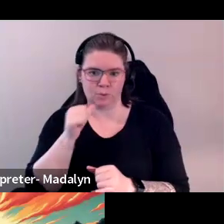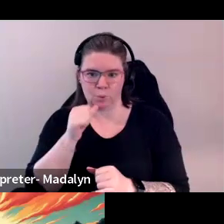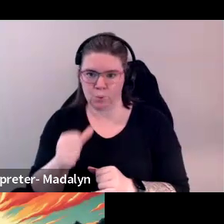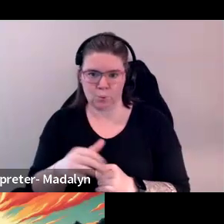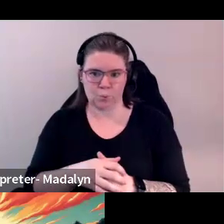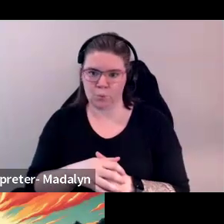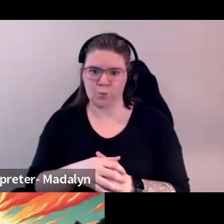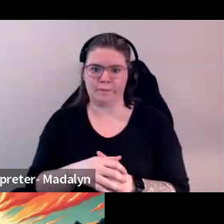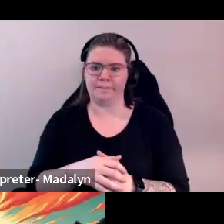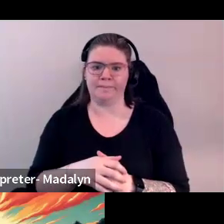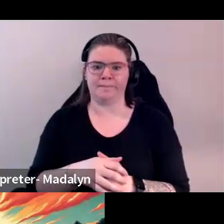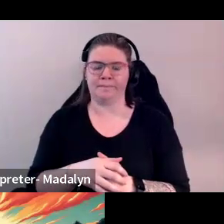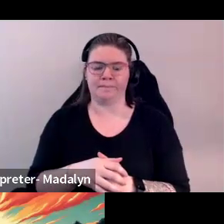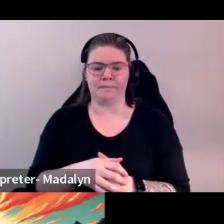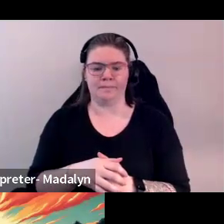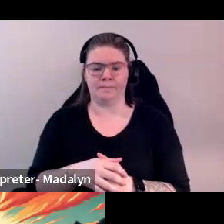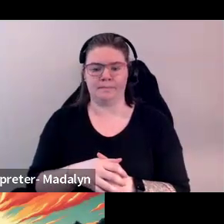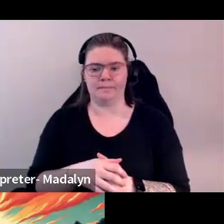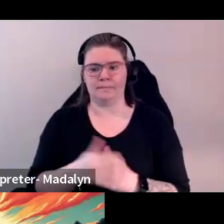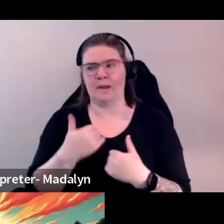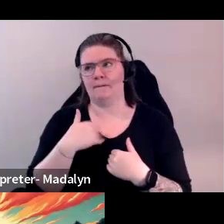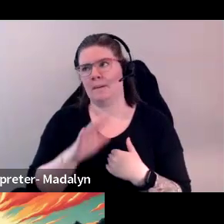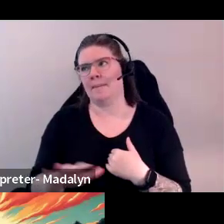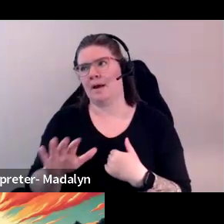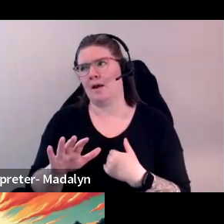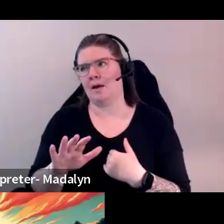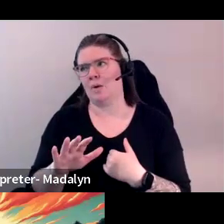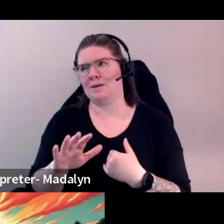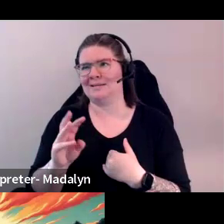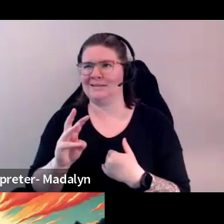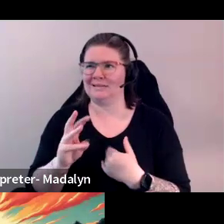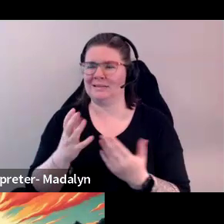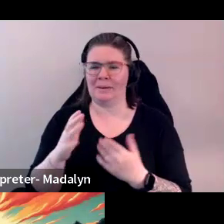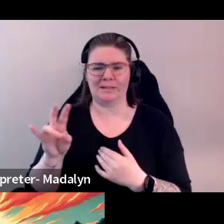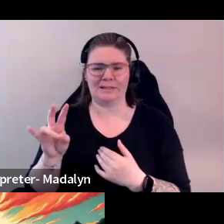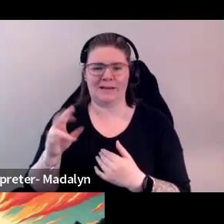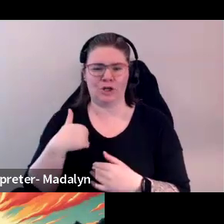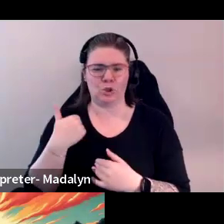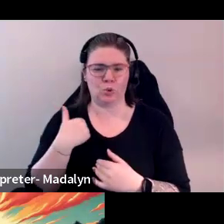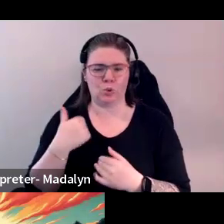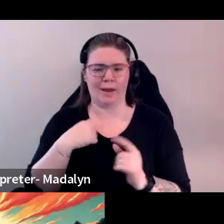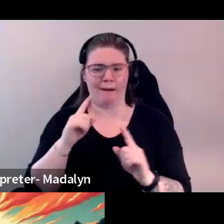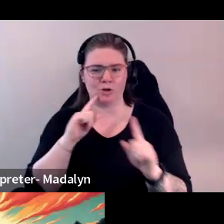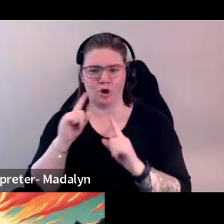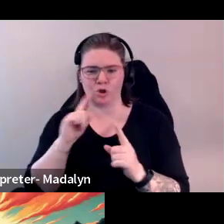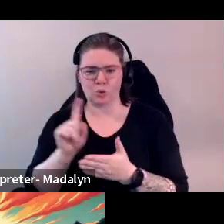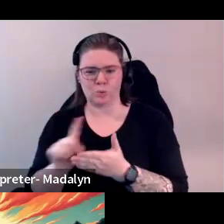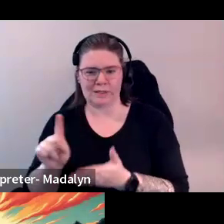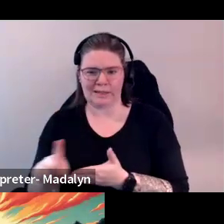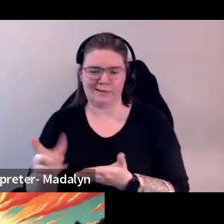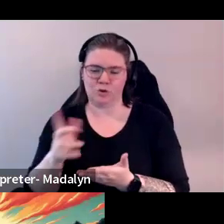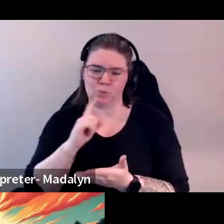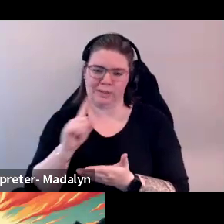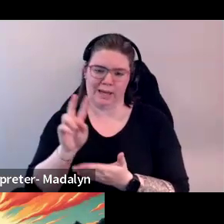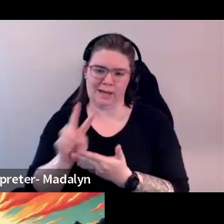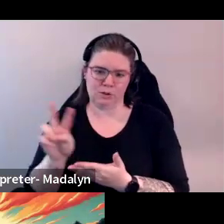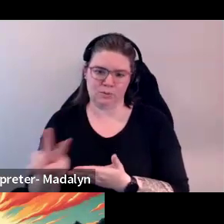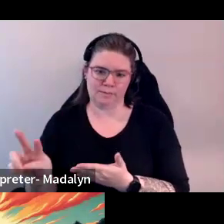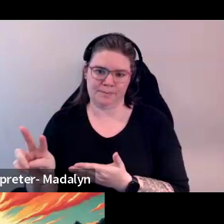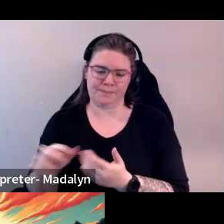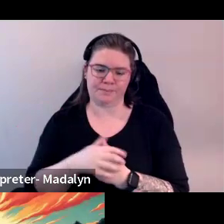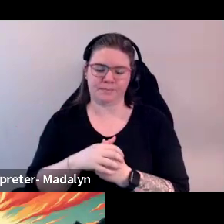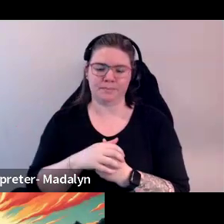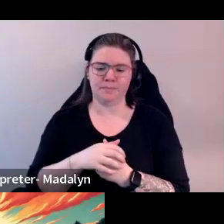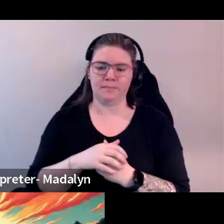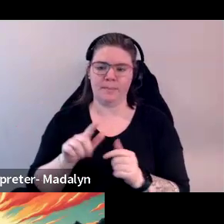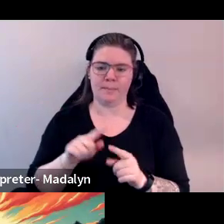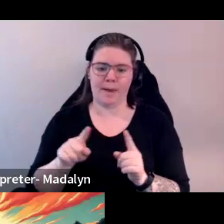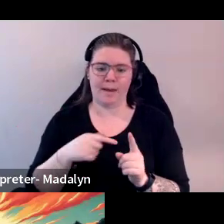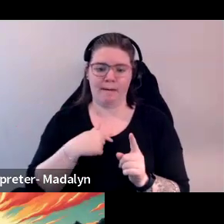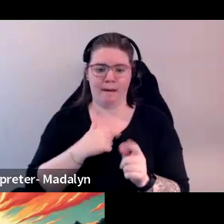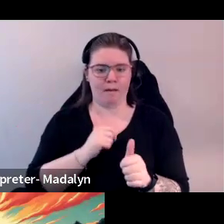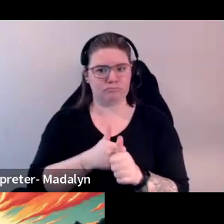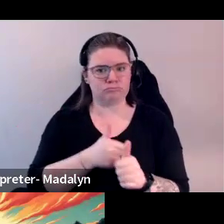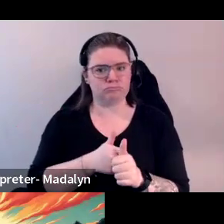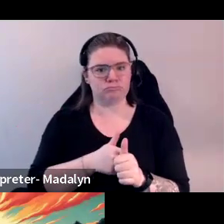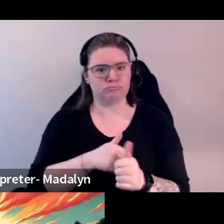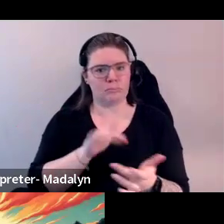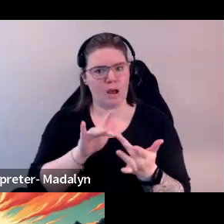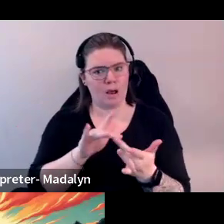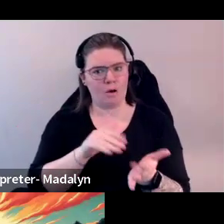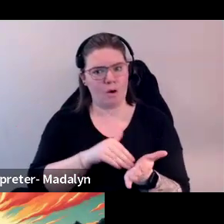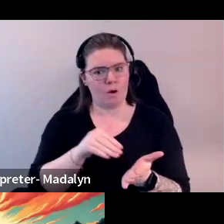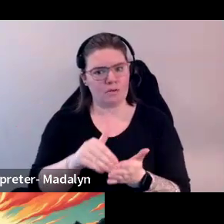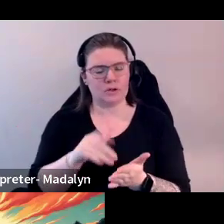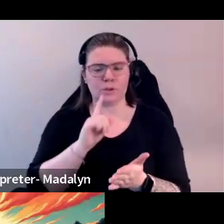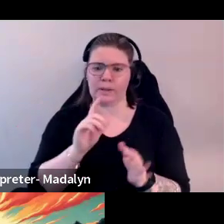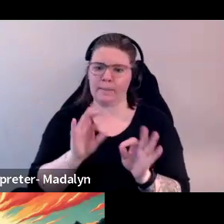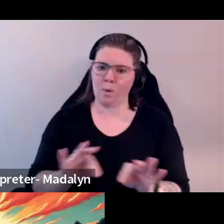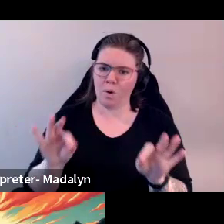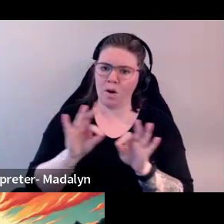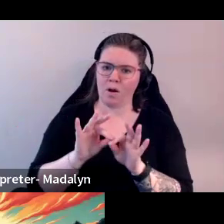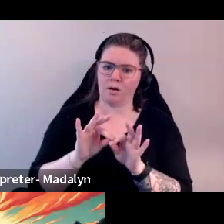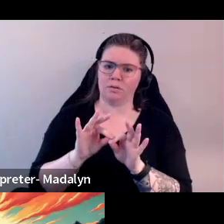Tom Olin: I have probably about 6 or 7 youth that I talk to weekly or bi-weekly, I should say not all the time, but I keep up with them. And it's really important, that. And when I